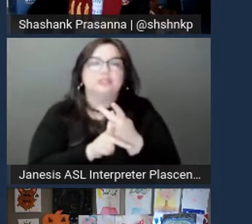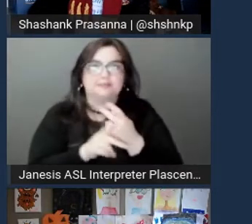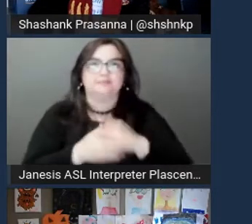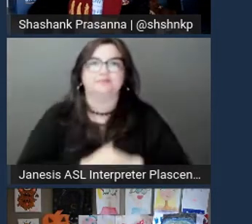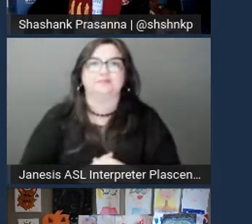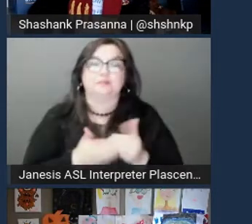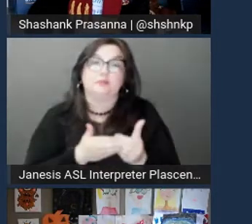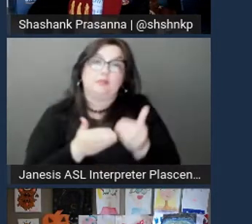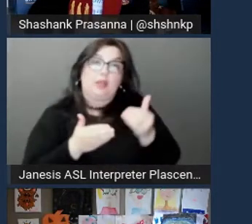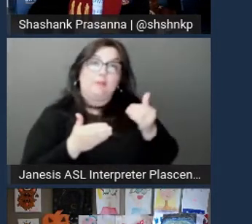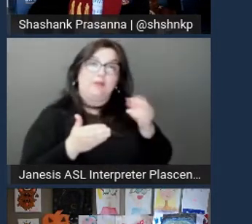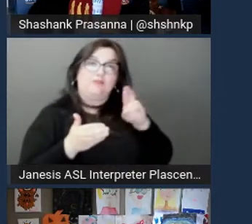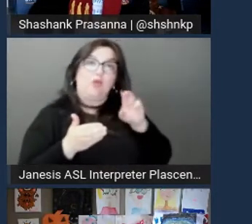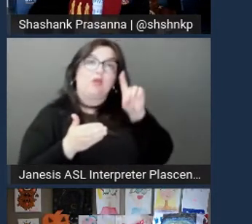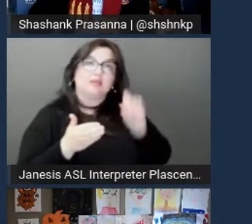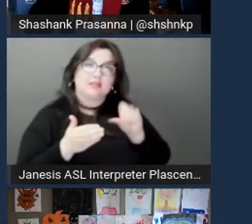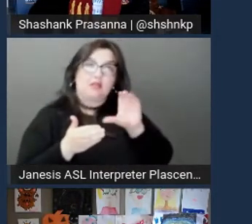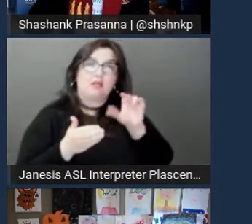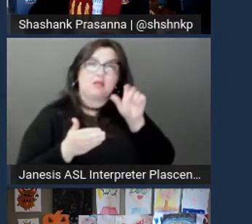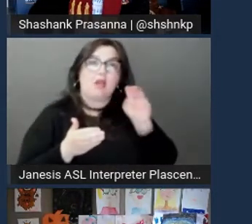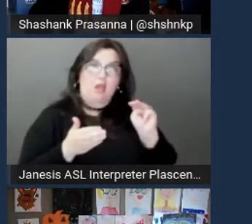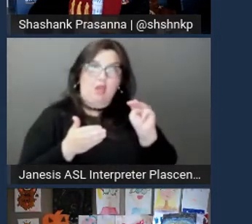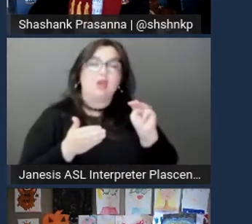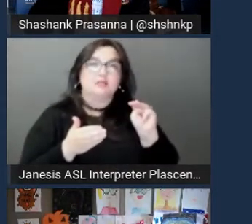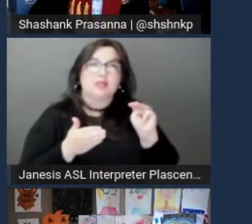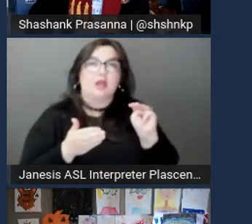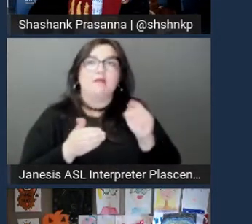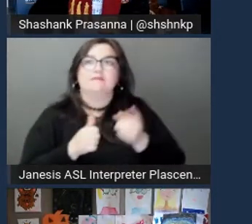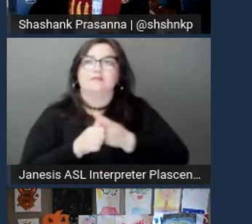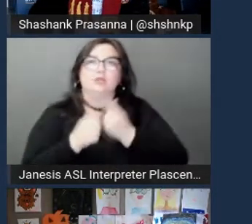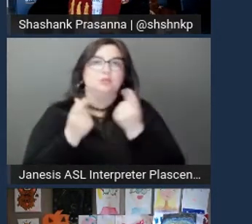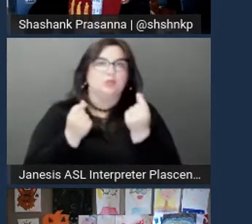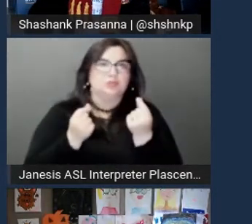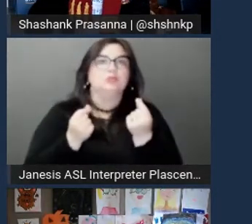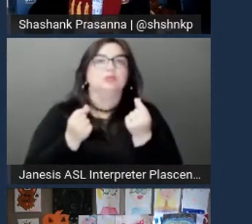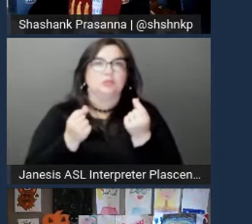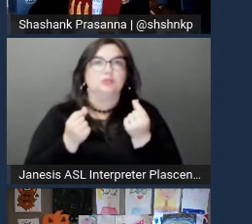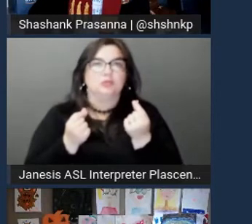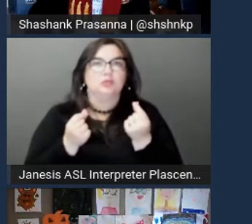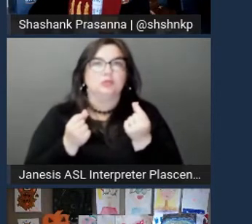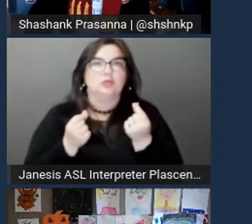customer can create the new database instance first, the Customer Engine Version should be created.